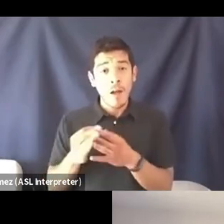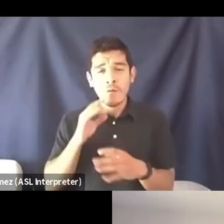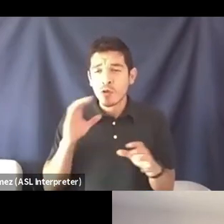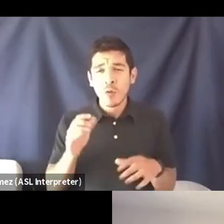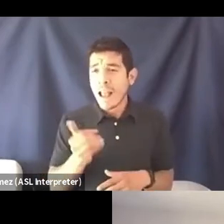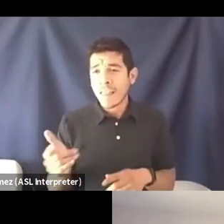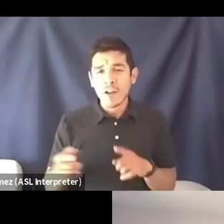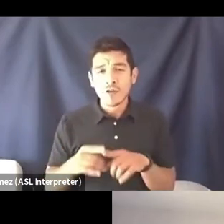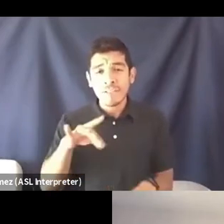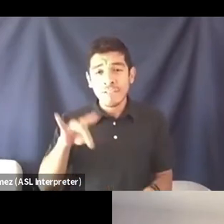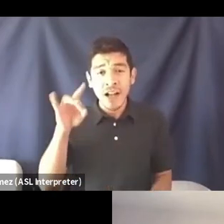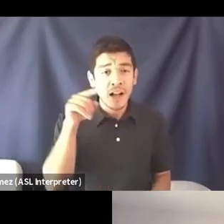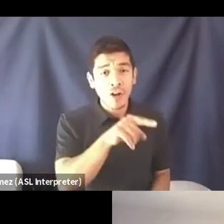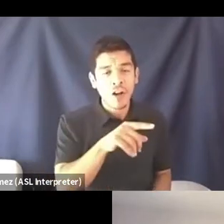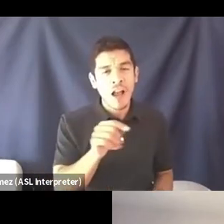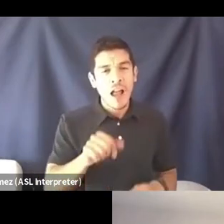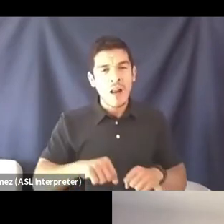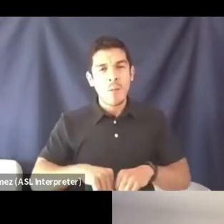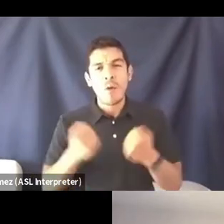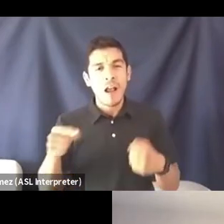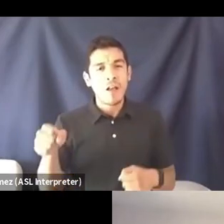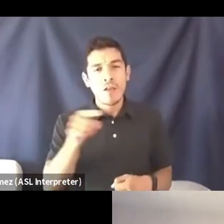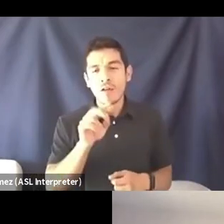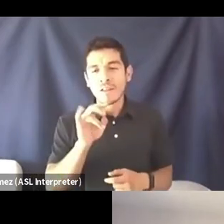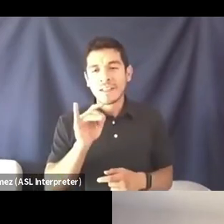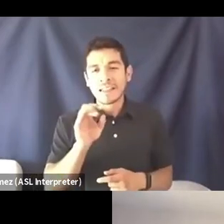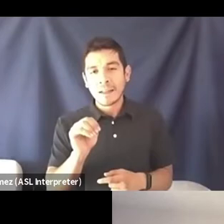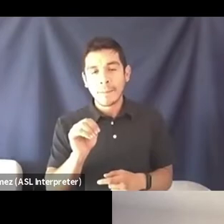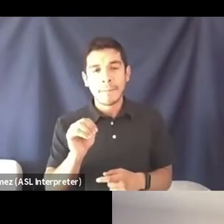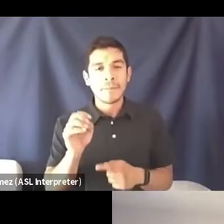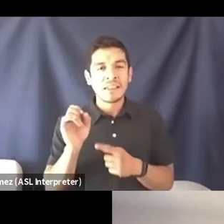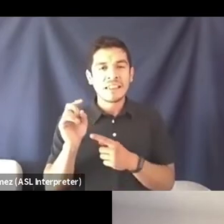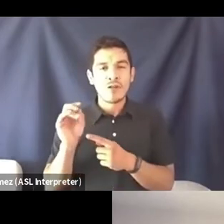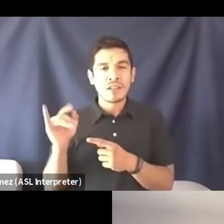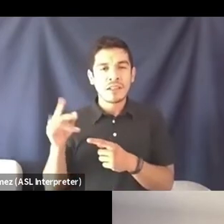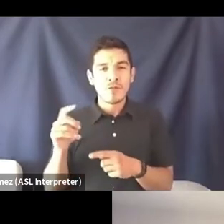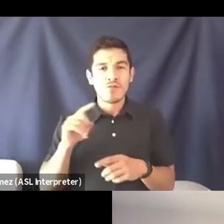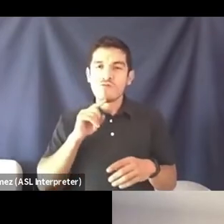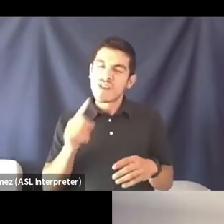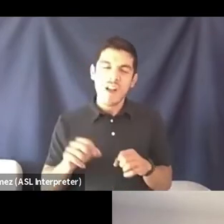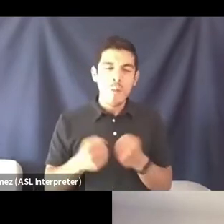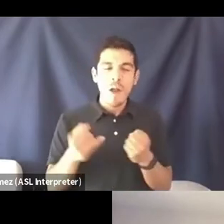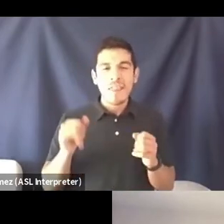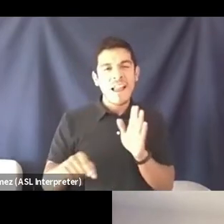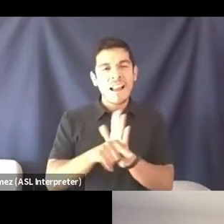And break those victim stereotypes, break the kind of negative Asian American stereotypes